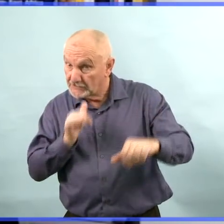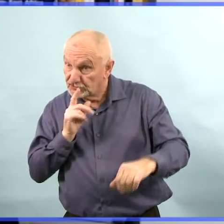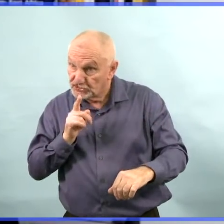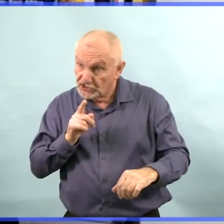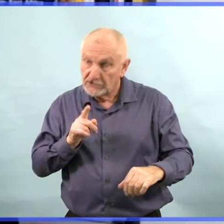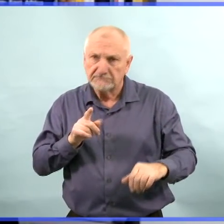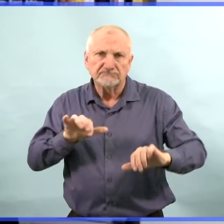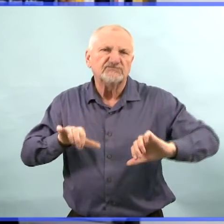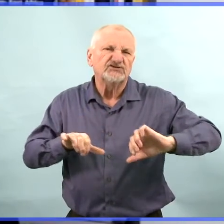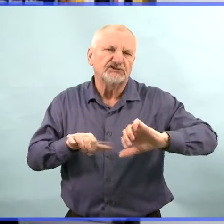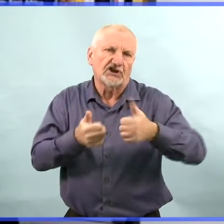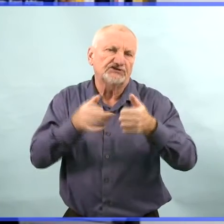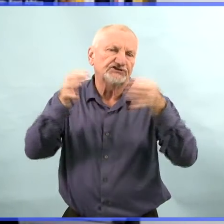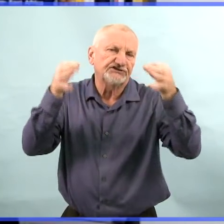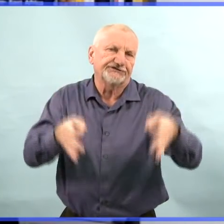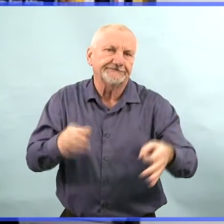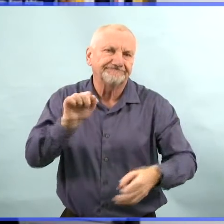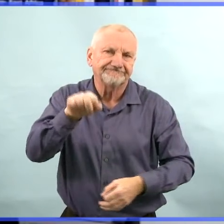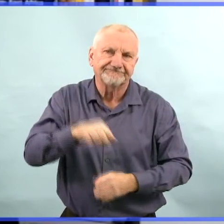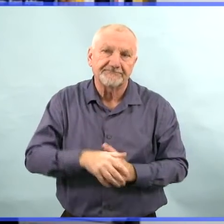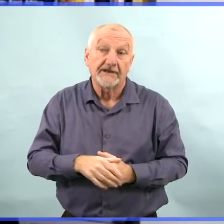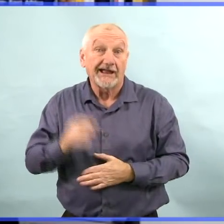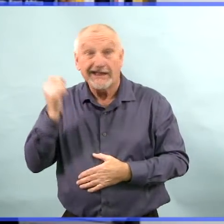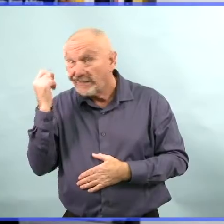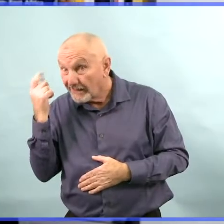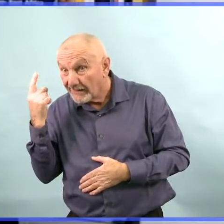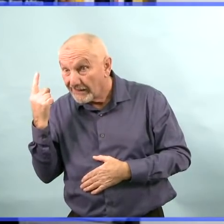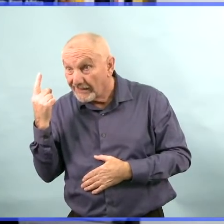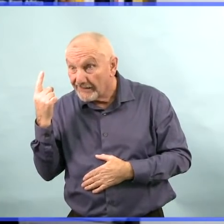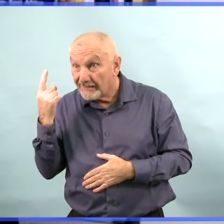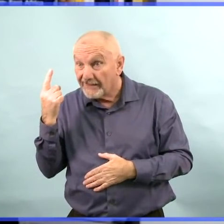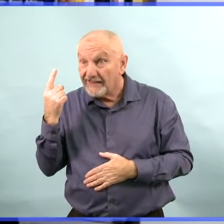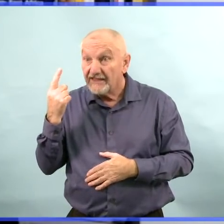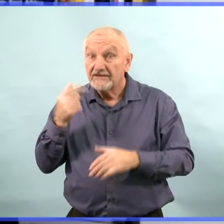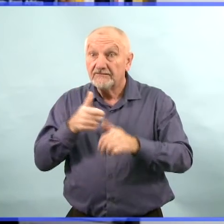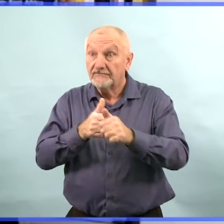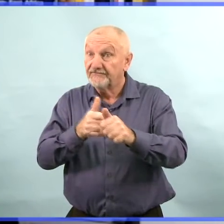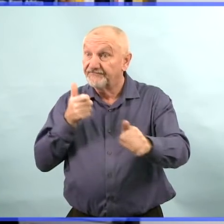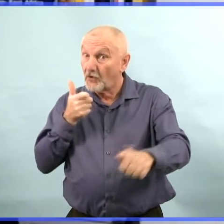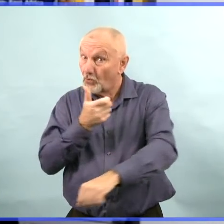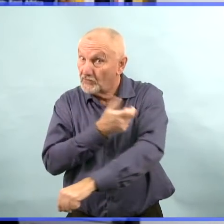the decision not to vaccinate your child puts them at more risk than the decision to vaccinate them